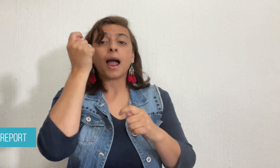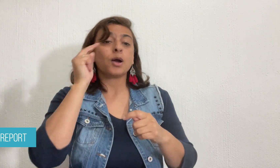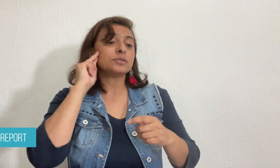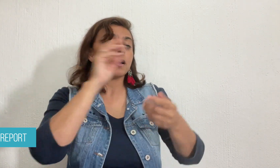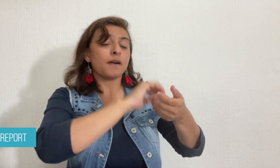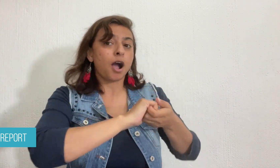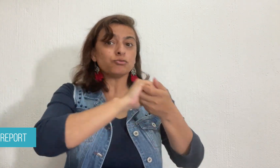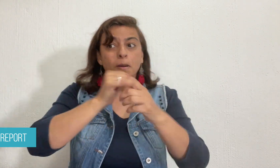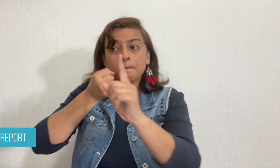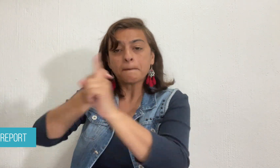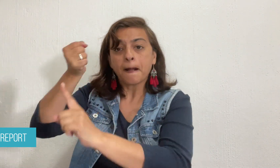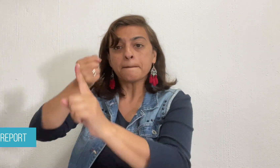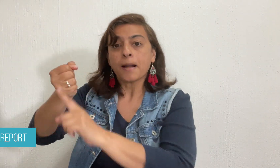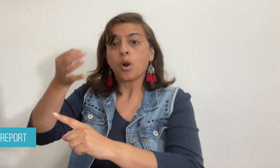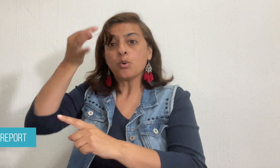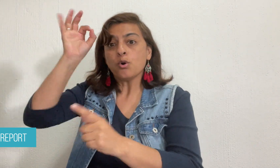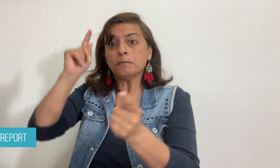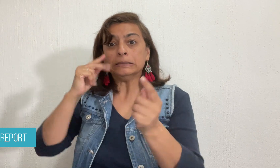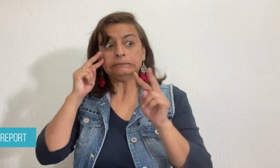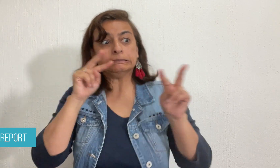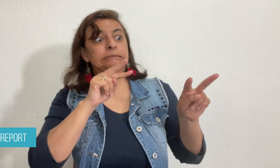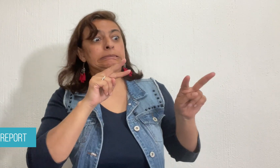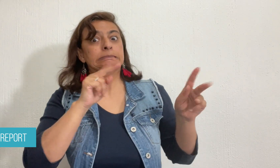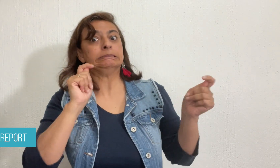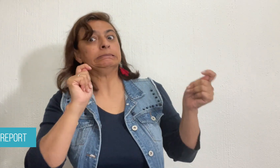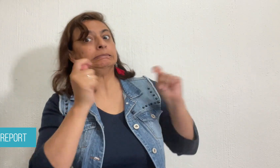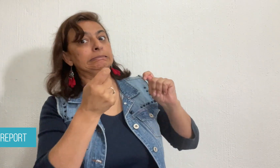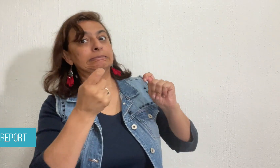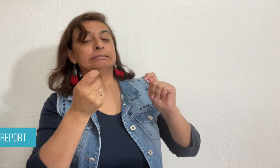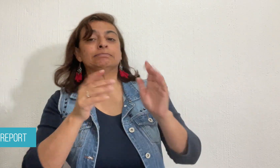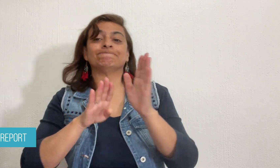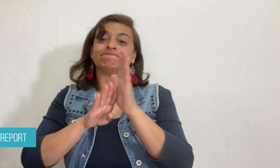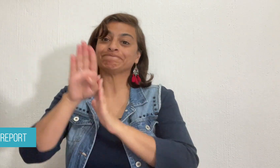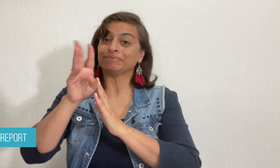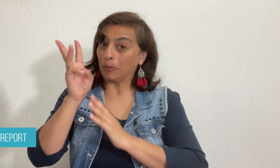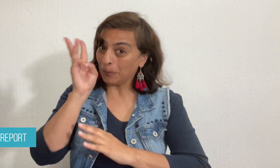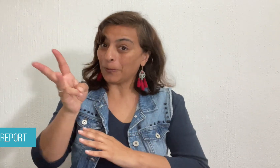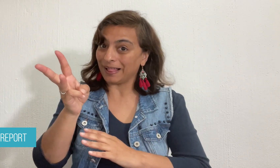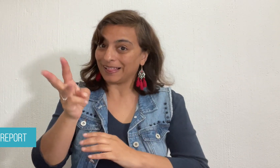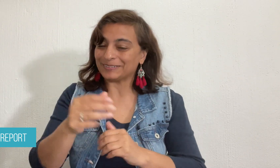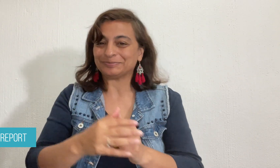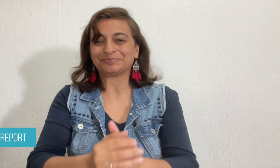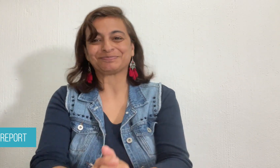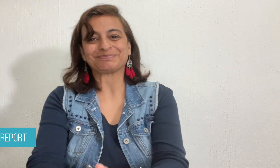but now it's time to take action.